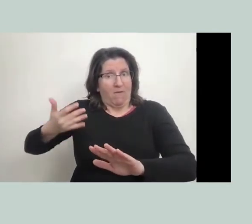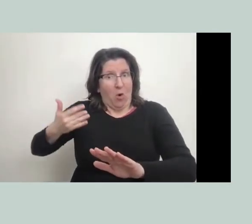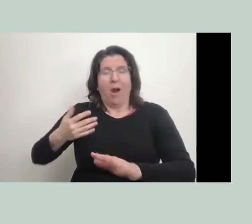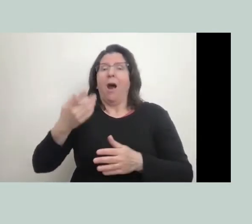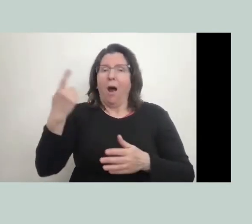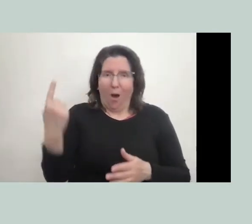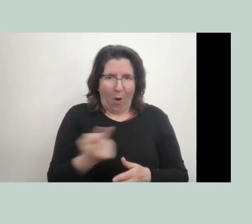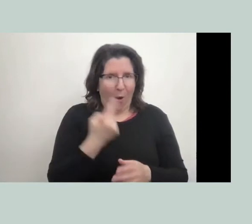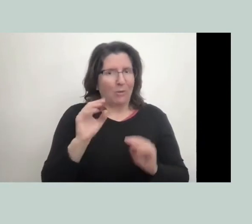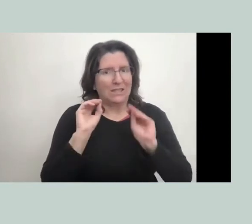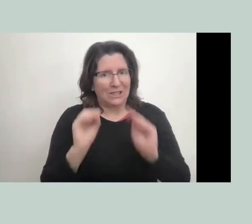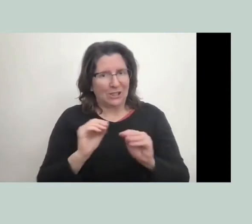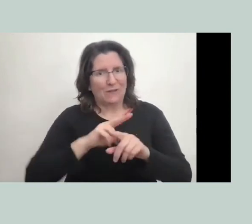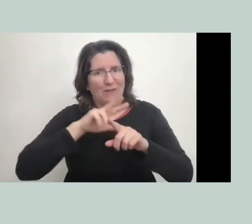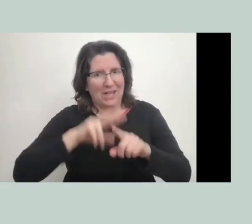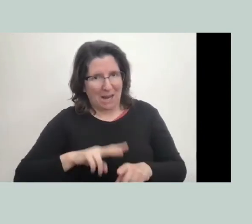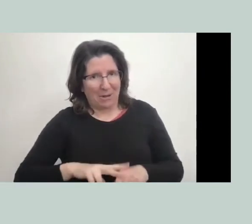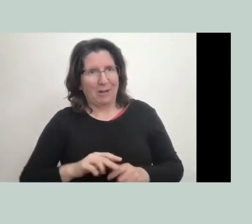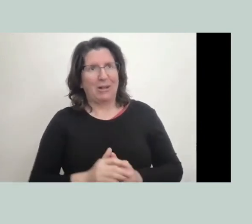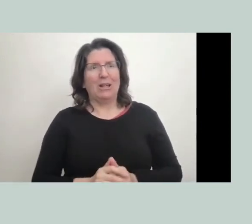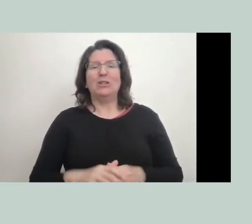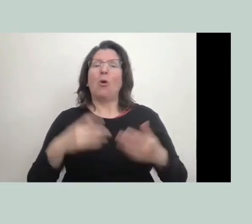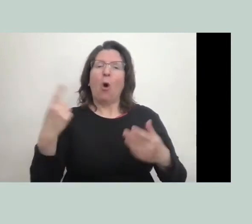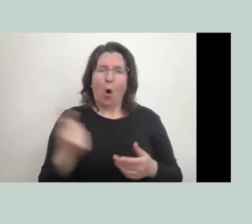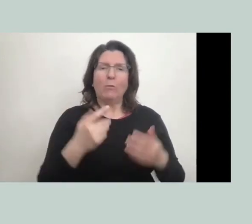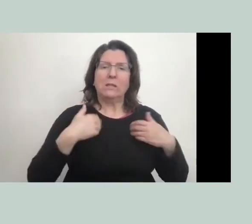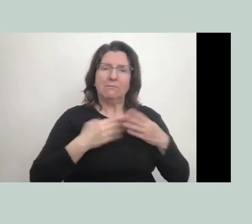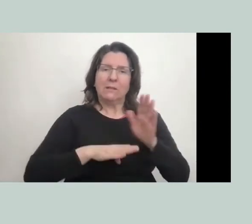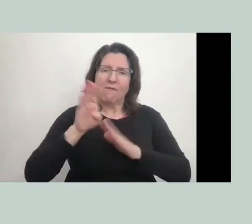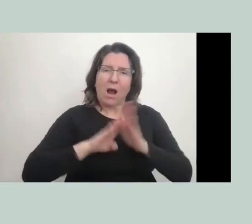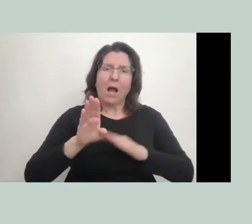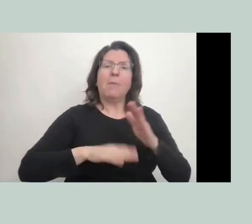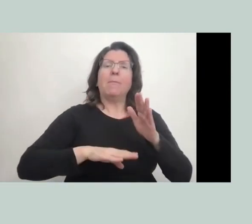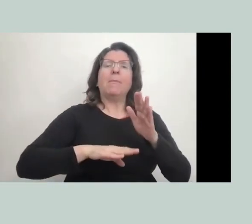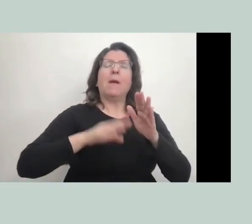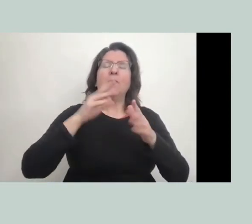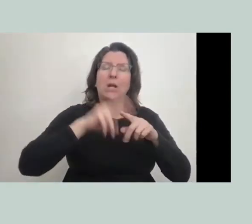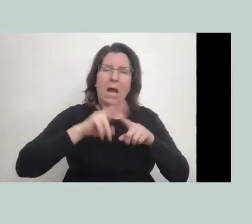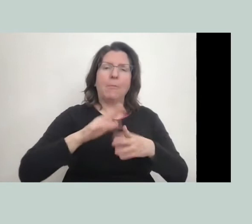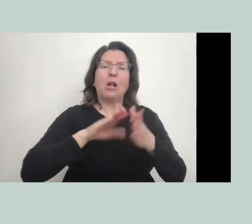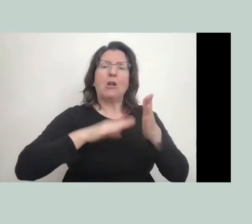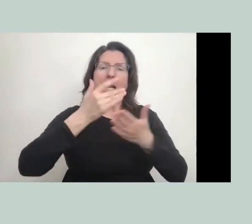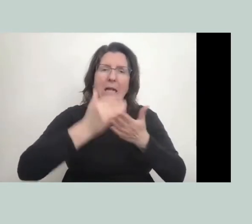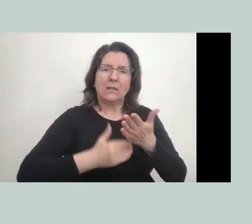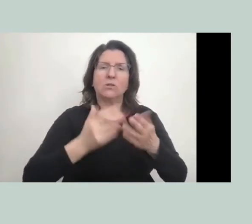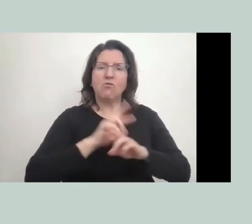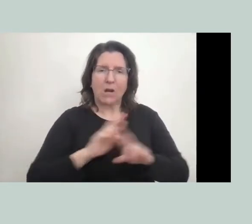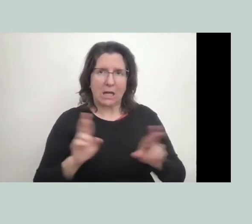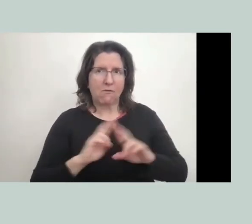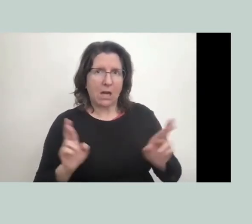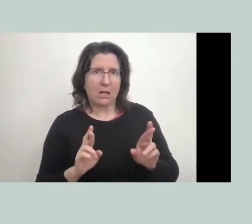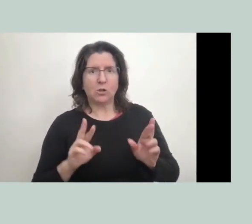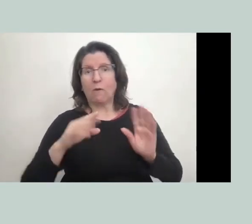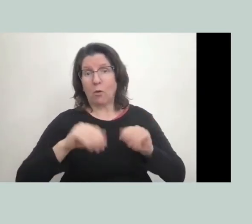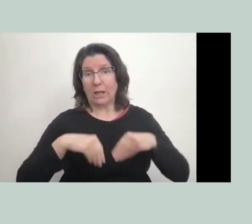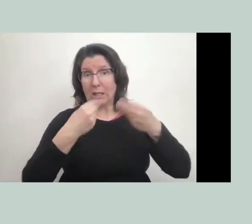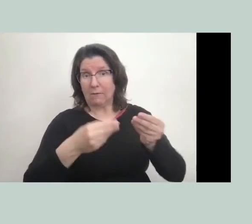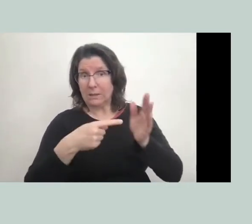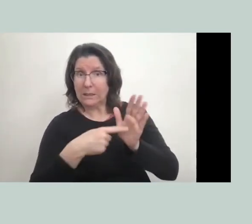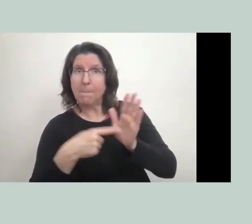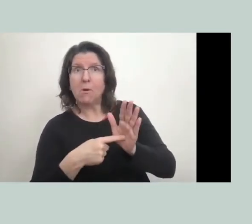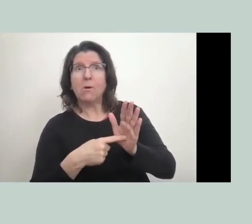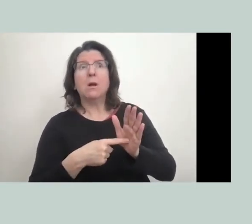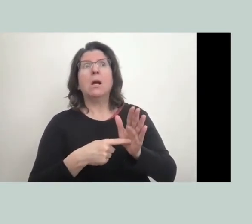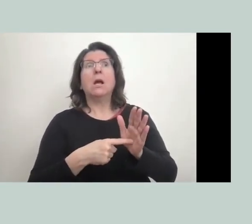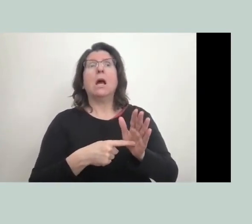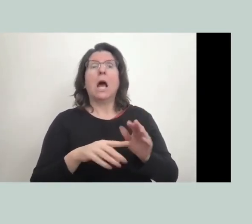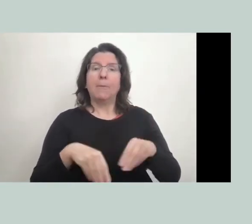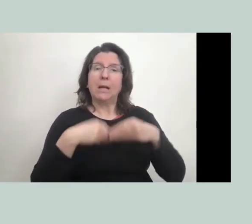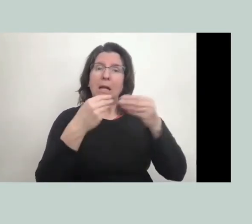No matter what the exercise, we're always developing vocabulary and vocabulary lists.